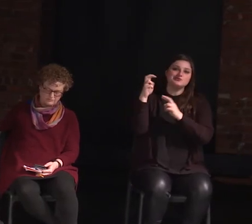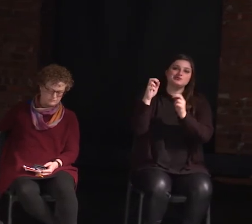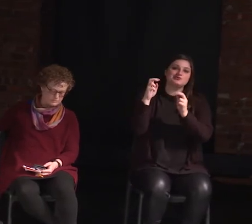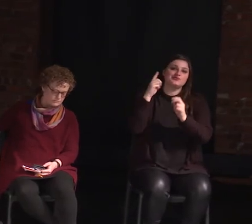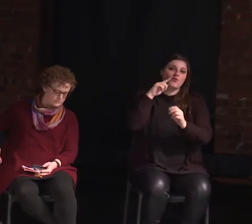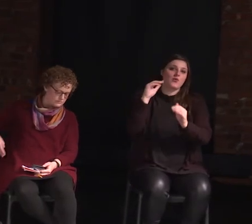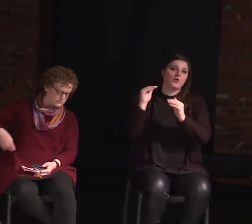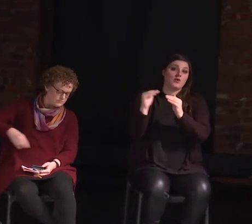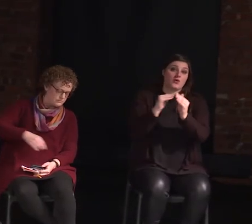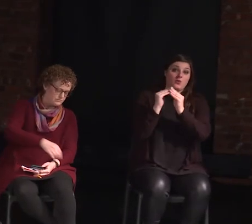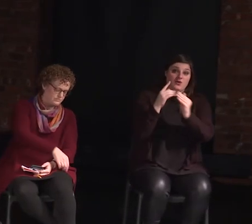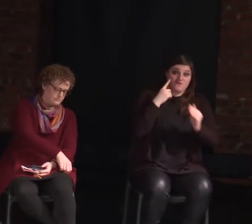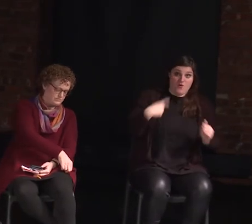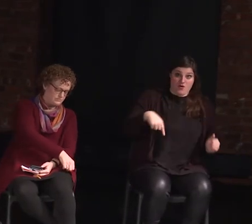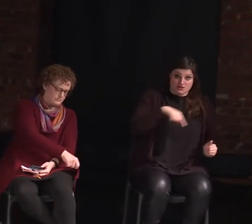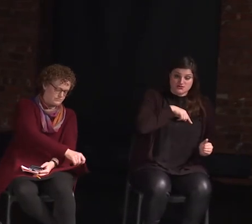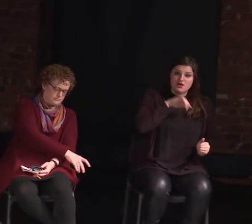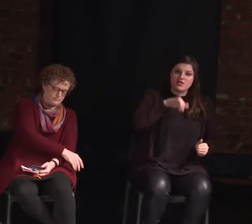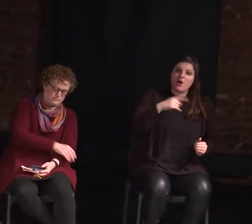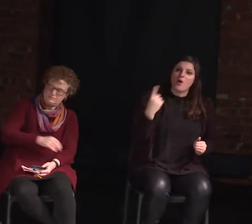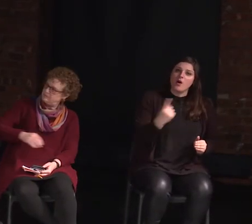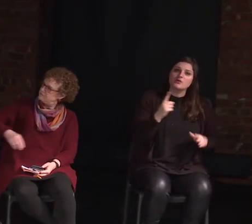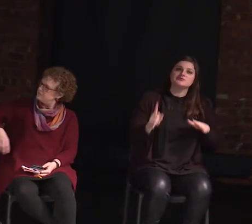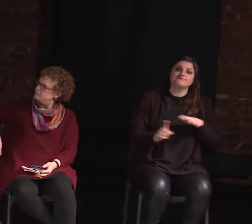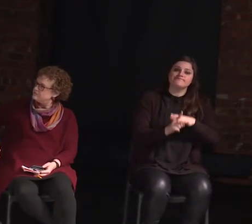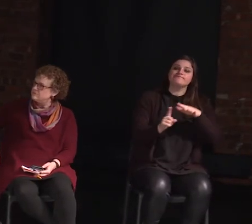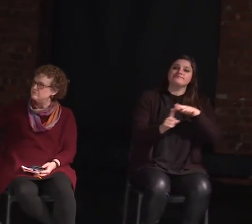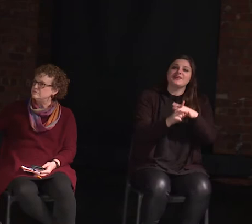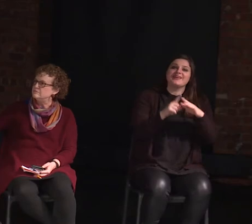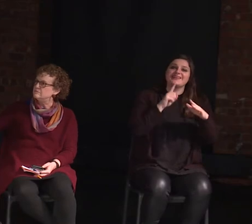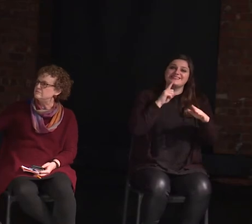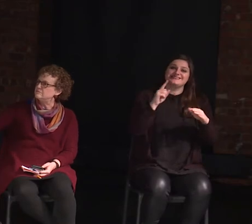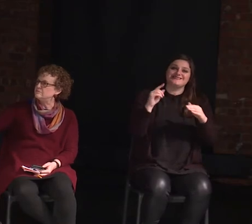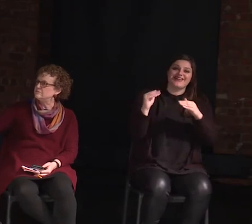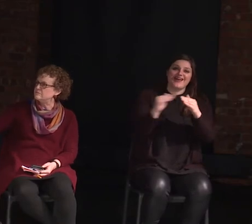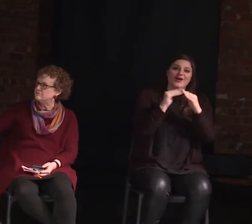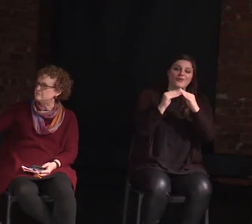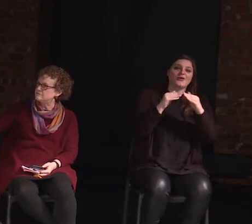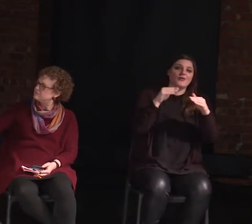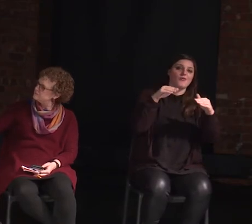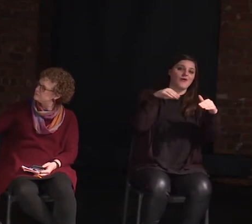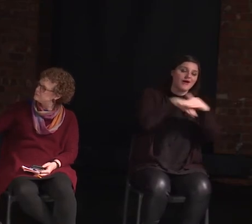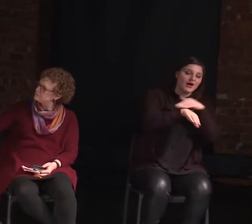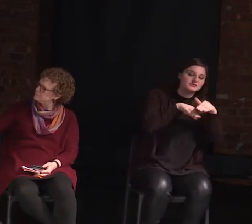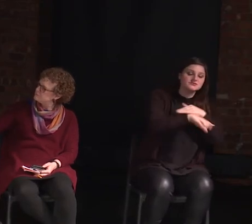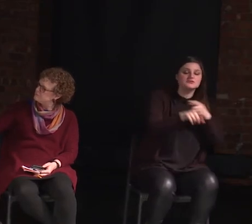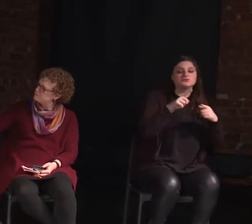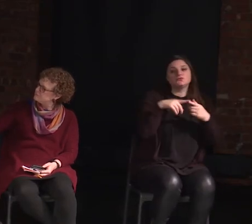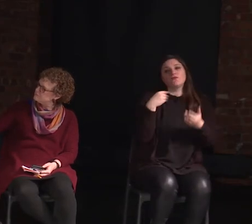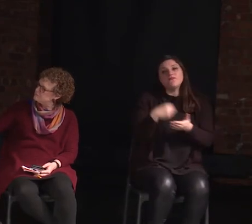always been about issues of equitable access to resources and funding and funds and technical